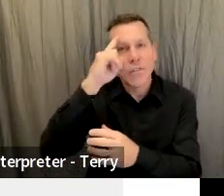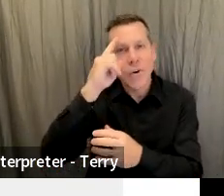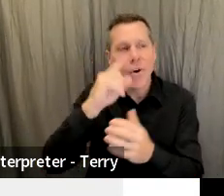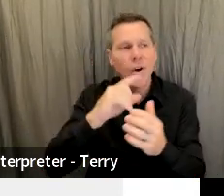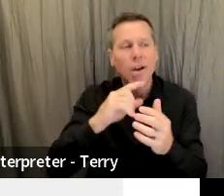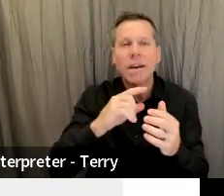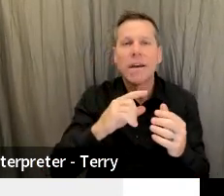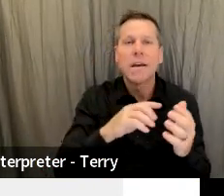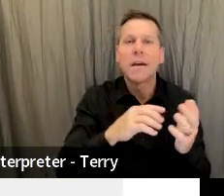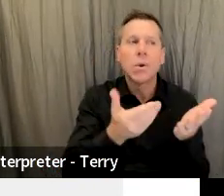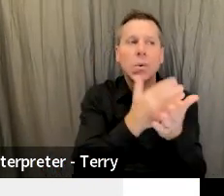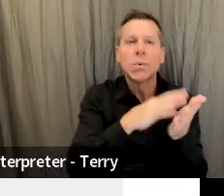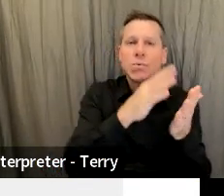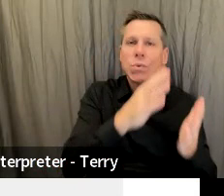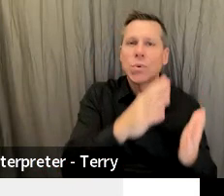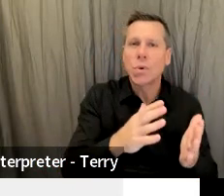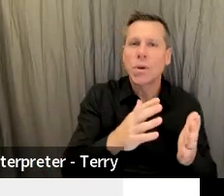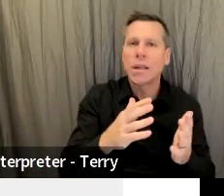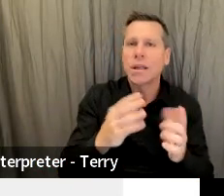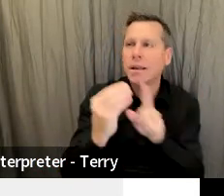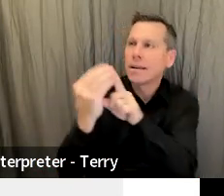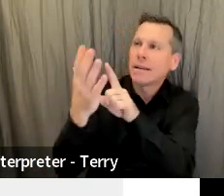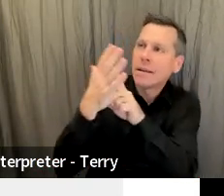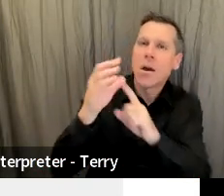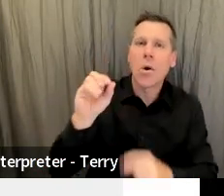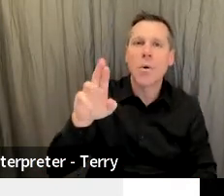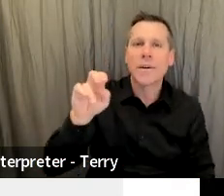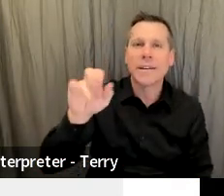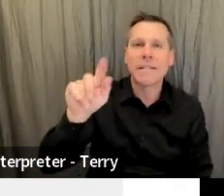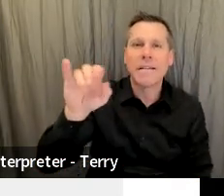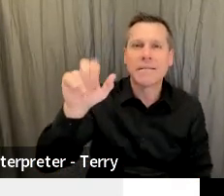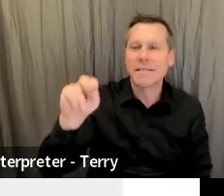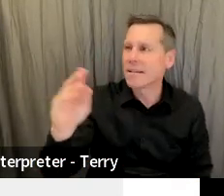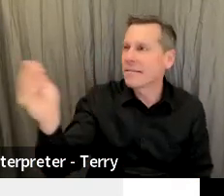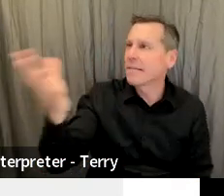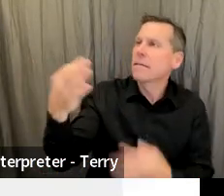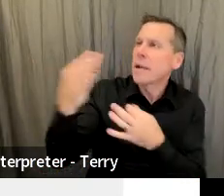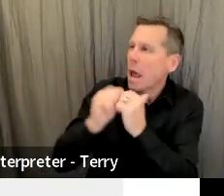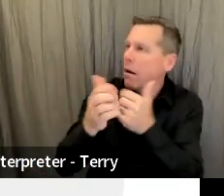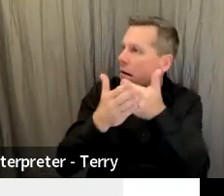So for those of those of you who have been teaching online for everyone, right,